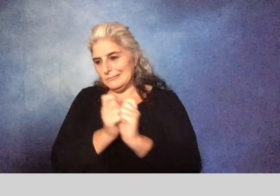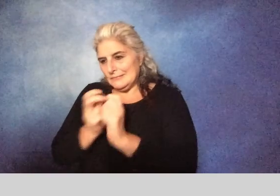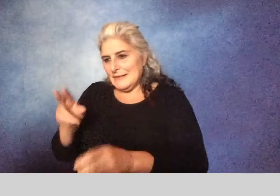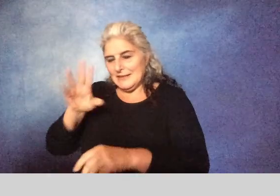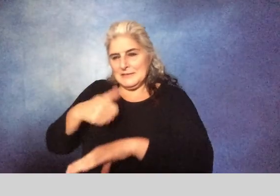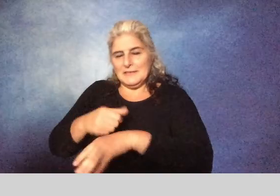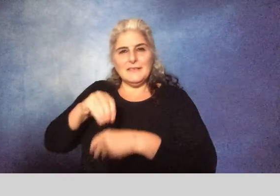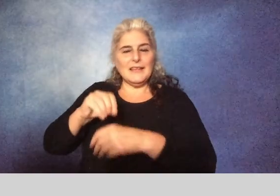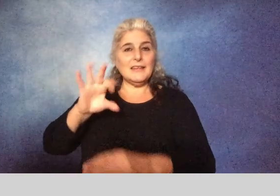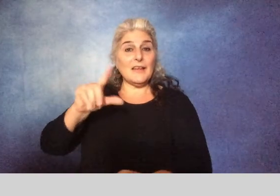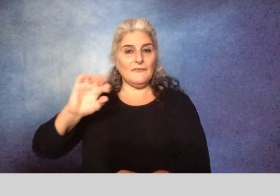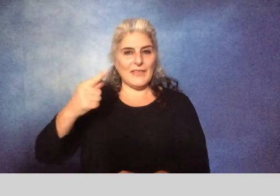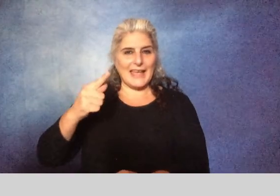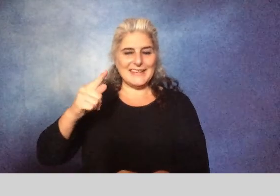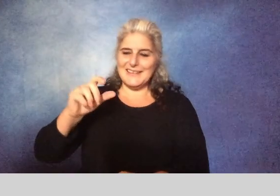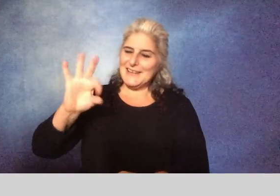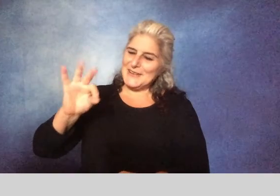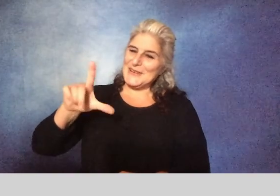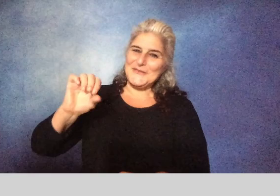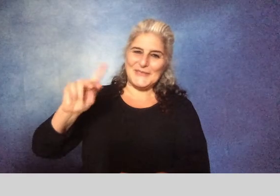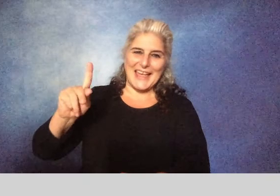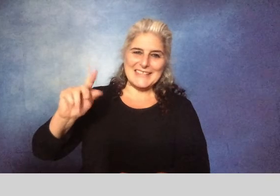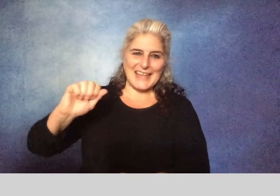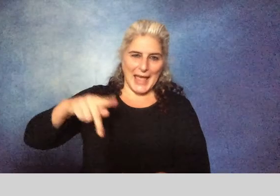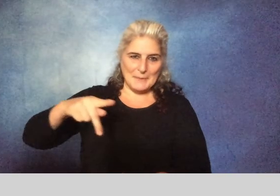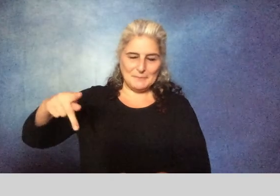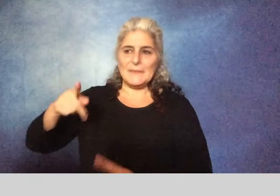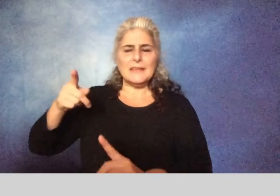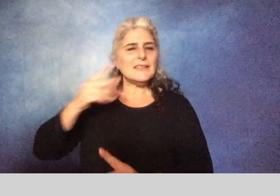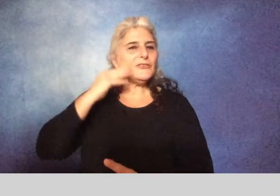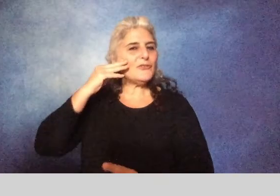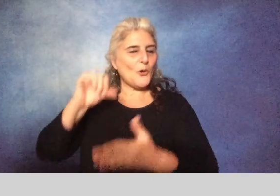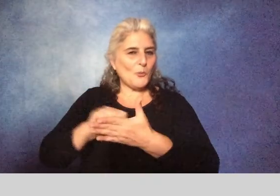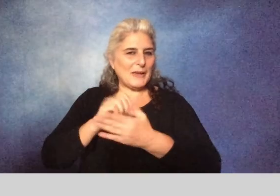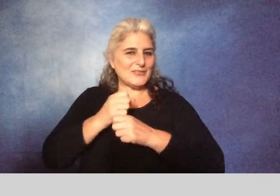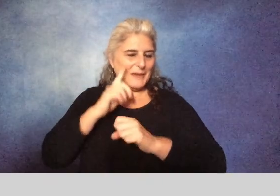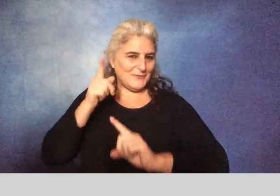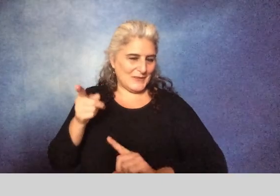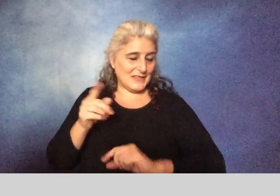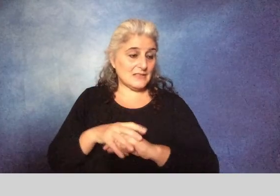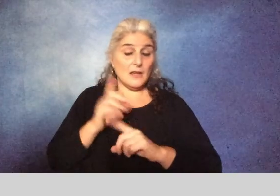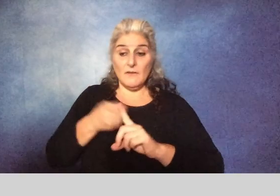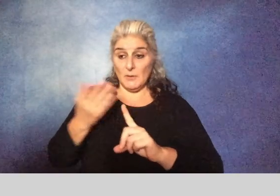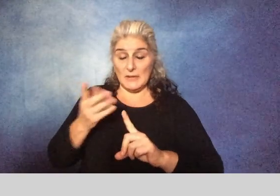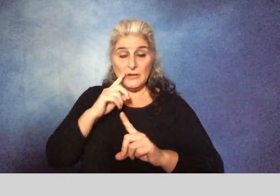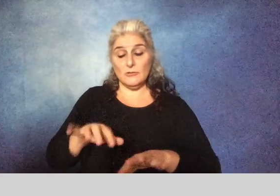This is the homepage of the app I made for the Album Discoverer. From here, you can get an album recommendation